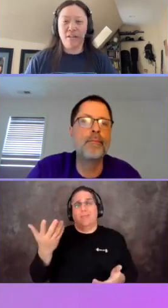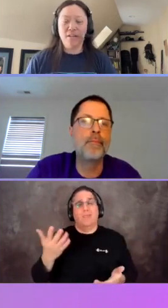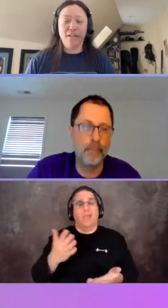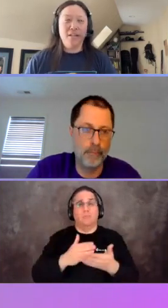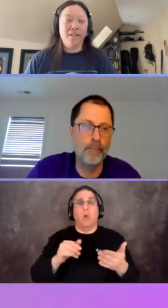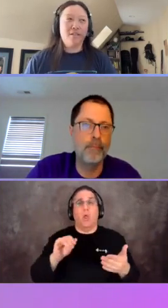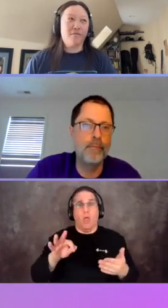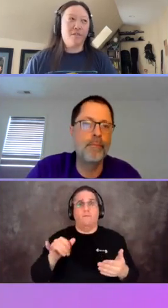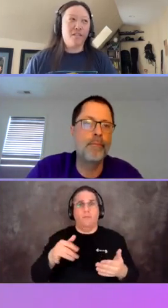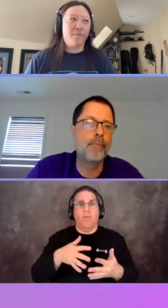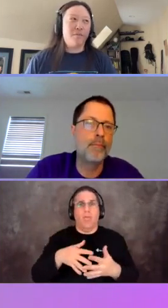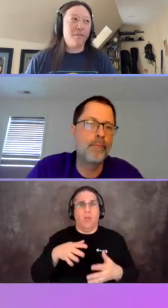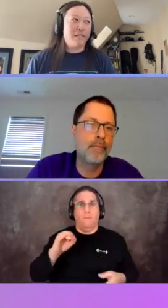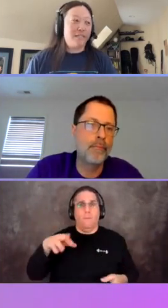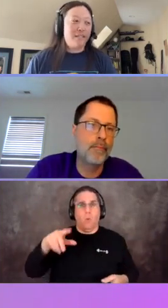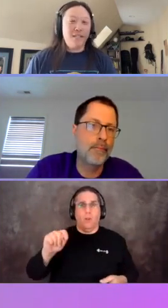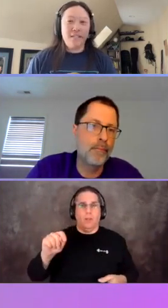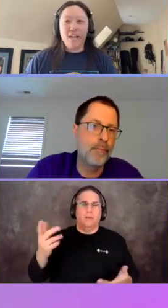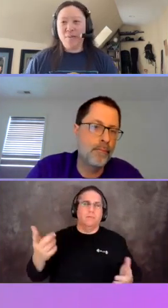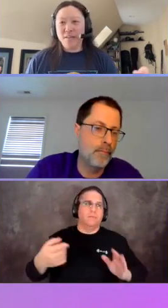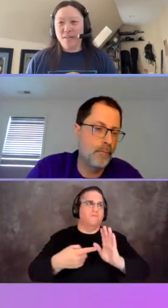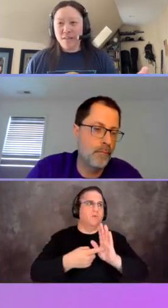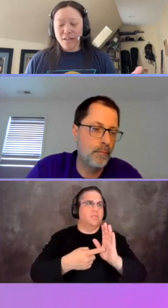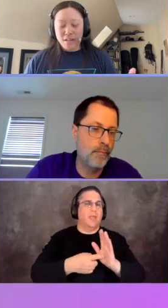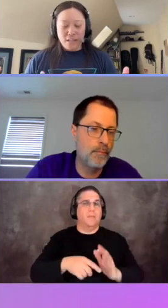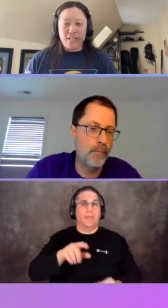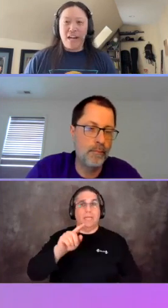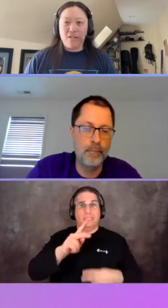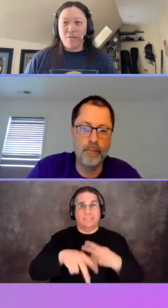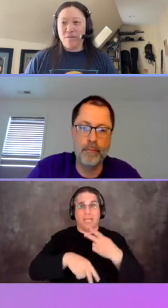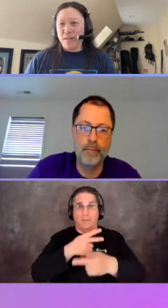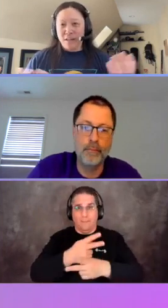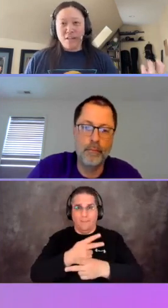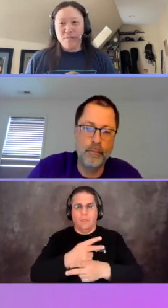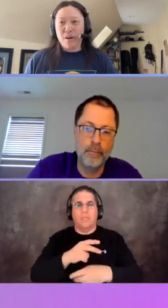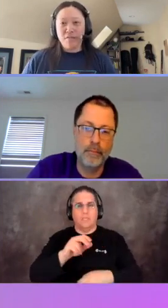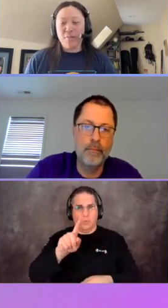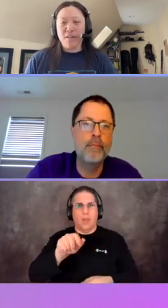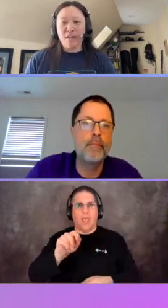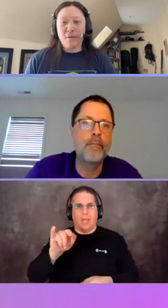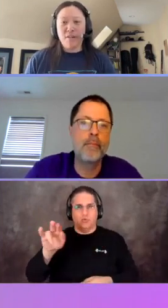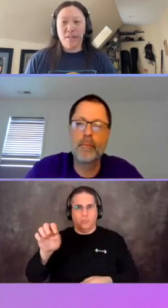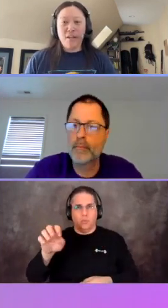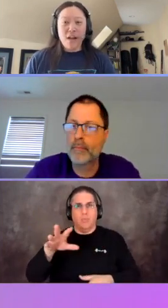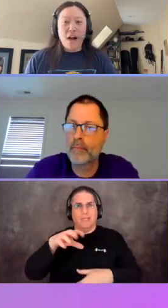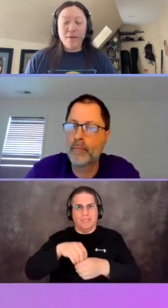equals won't help you there, because group semantics are conveyed with iOS voiceover I would say in this particular